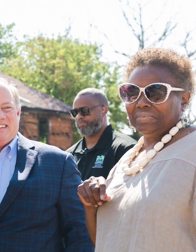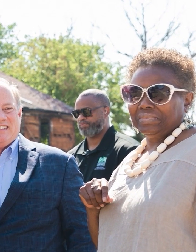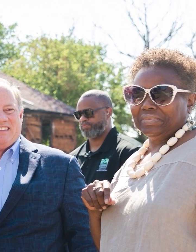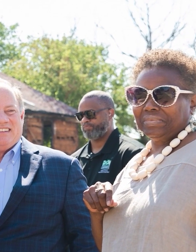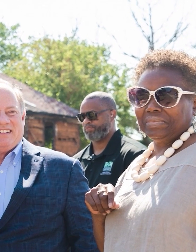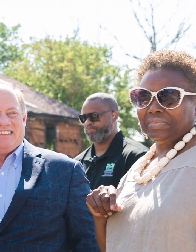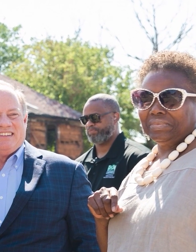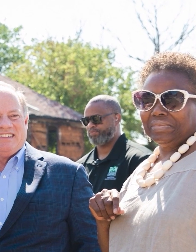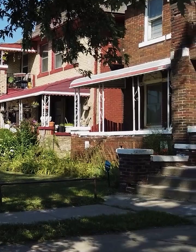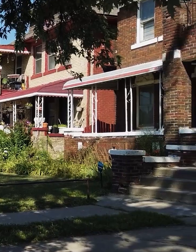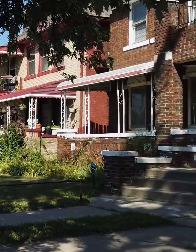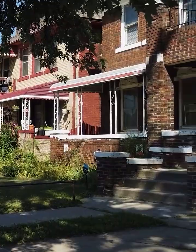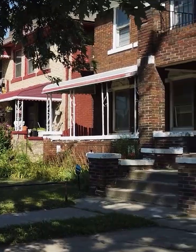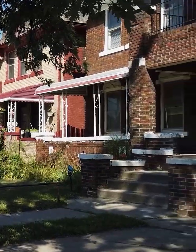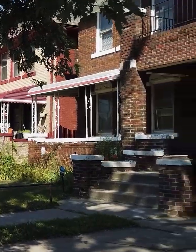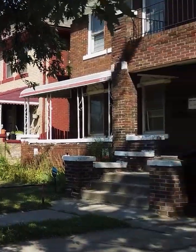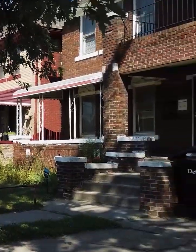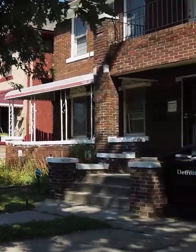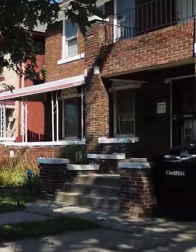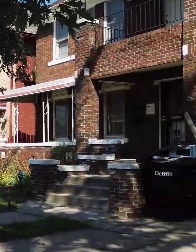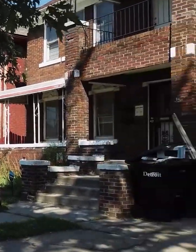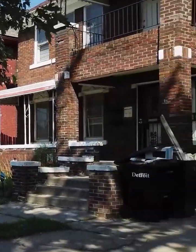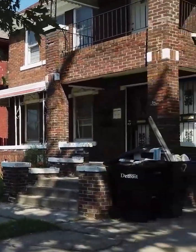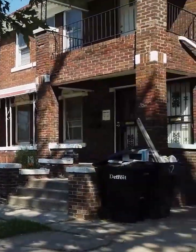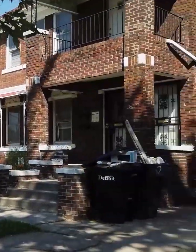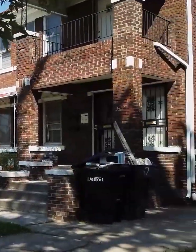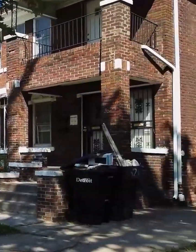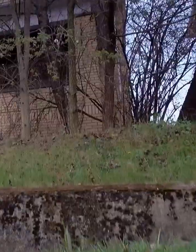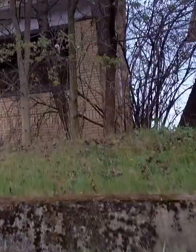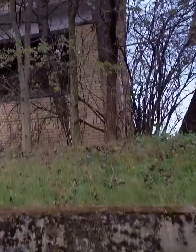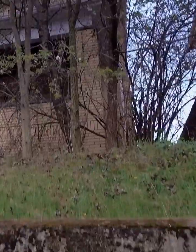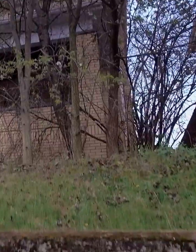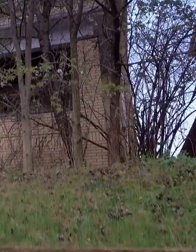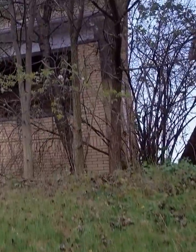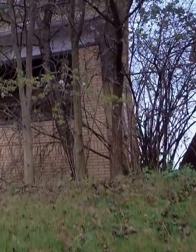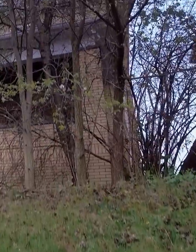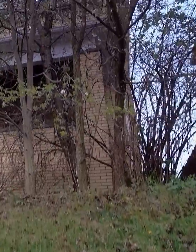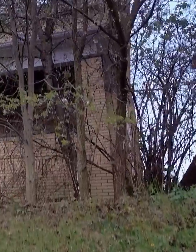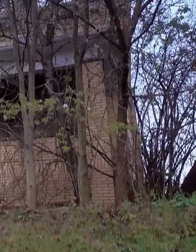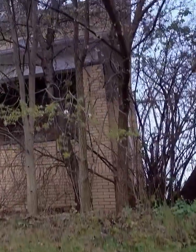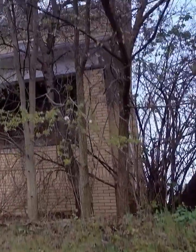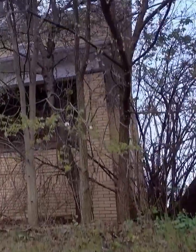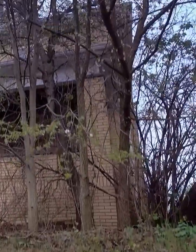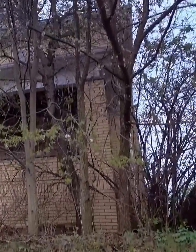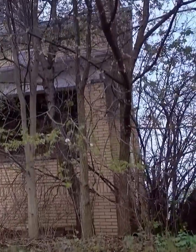SAYS I KEEP DRIVING AROUND SEEING THESE VACANT APARTMENT BUILDINGS LIKE THE ONE RIGHT BEHIND US HAS BEEN VACANT FOR